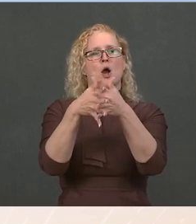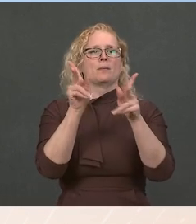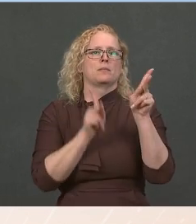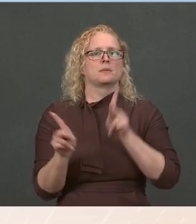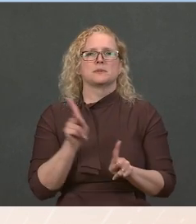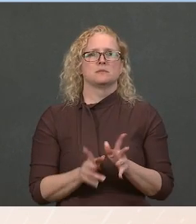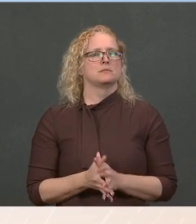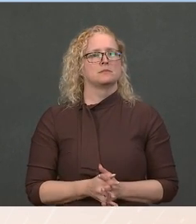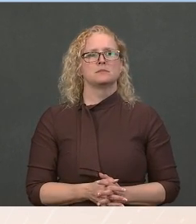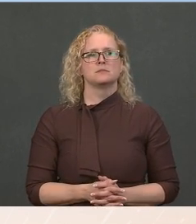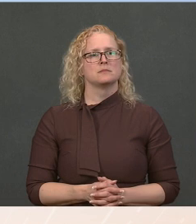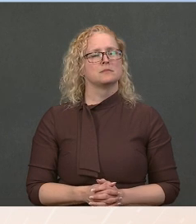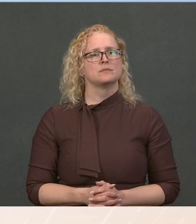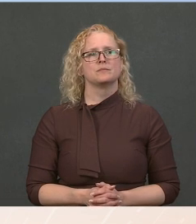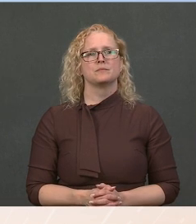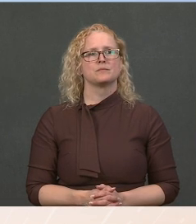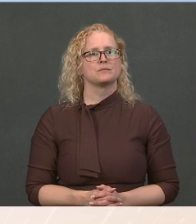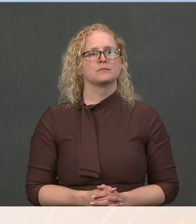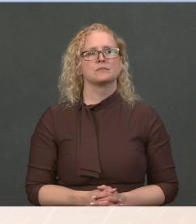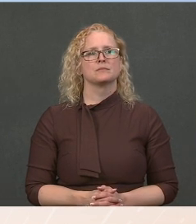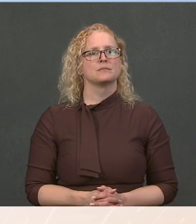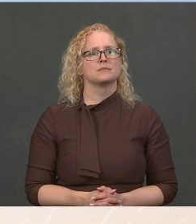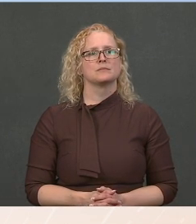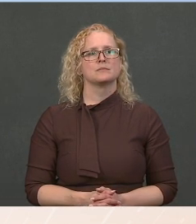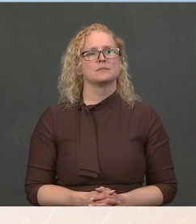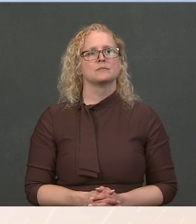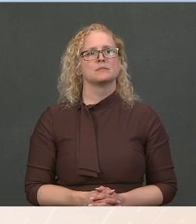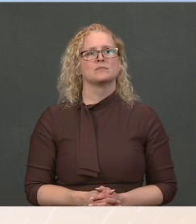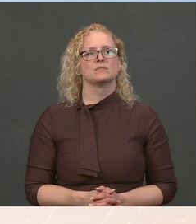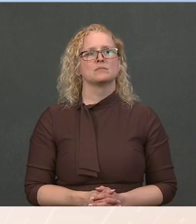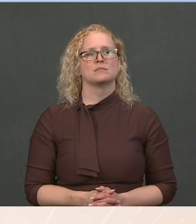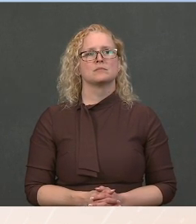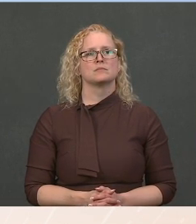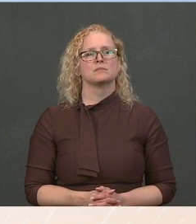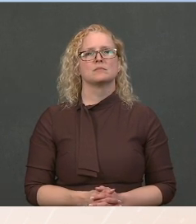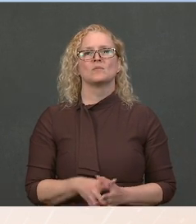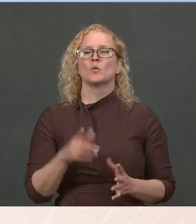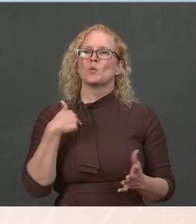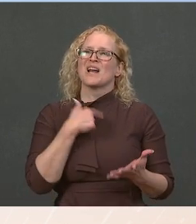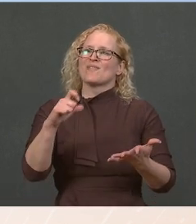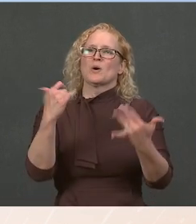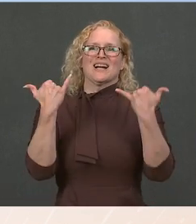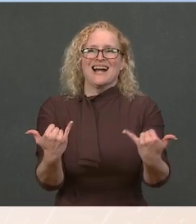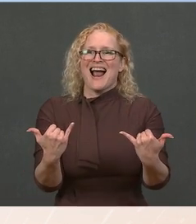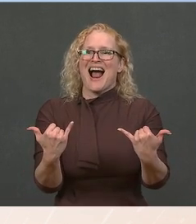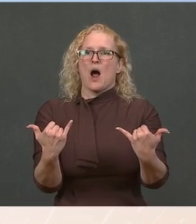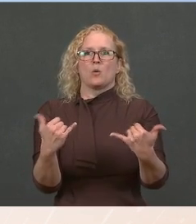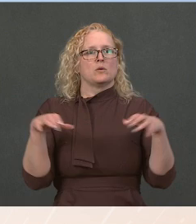you know, it's basically about getting action, and the time is now to get this done. And so, that's how his assessment is.